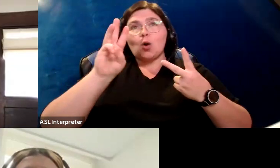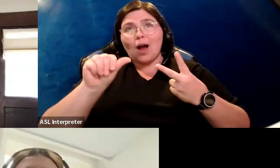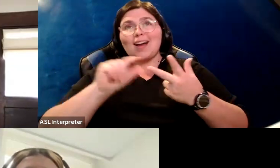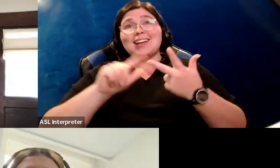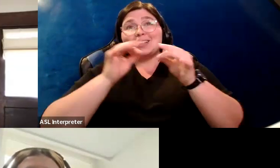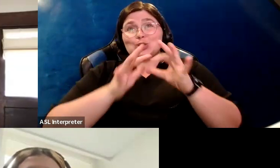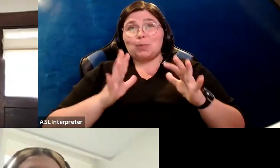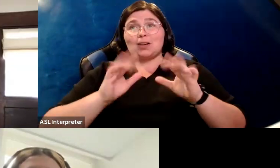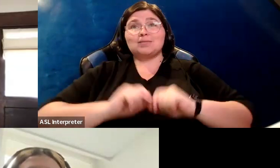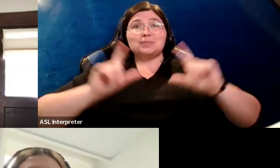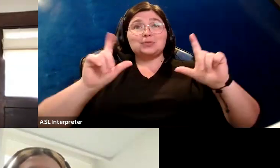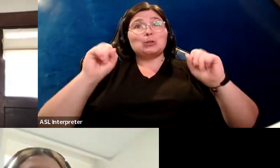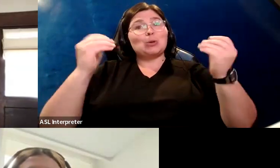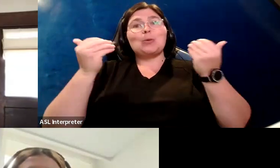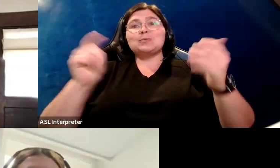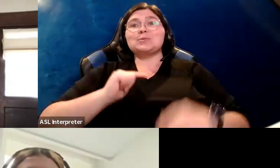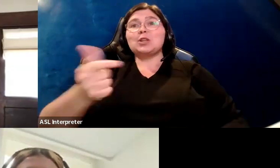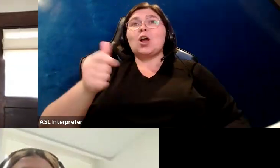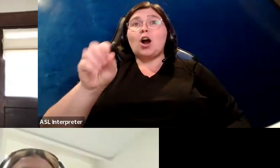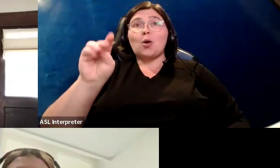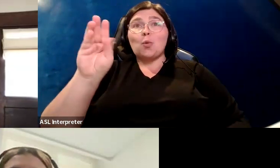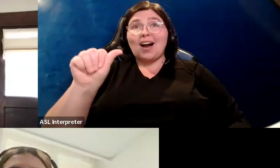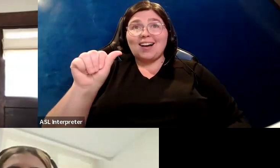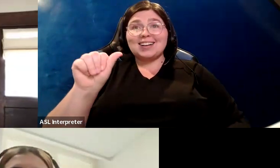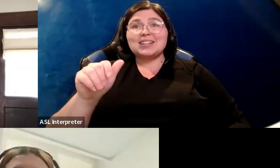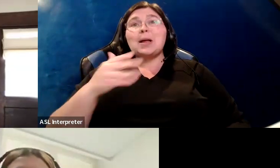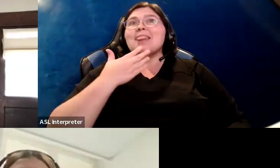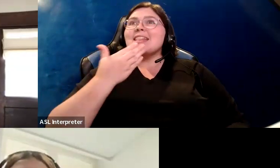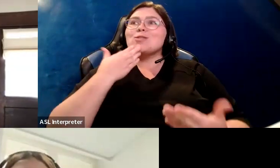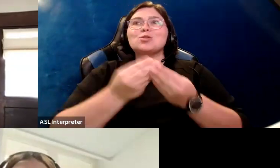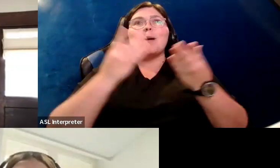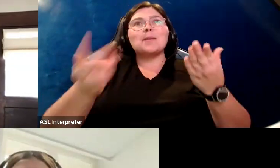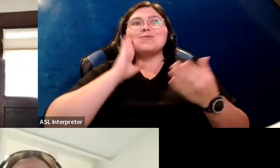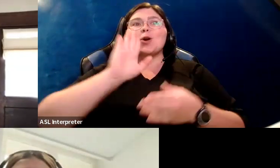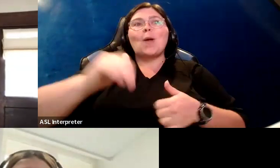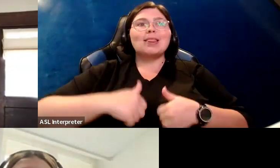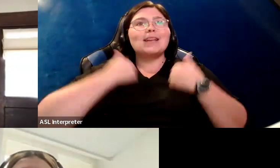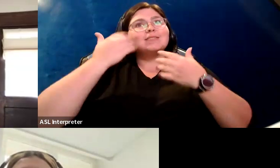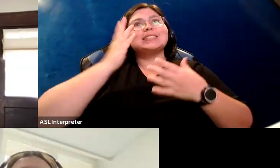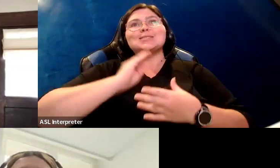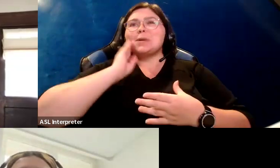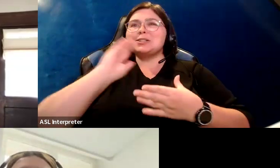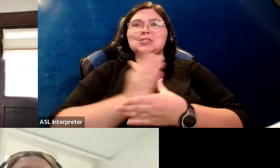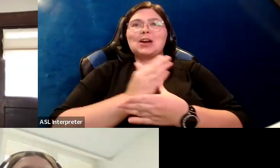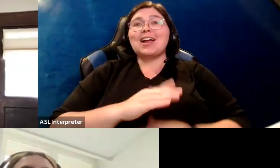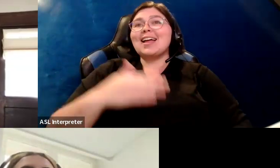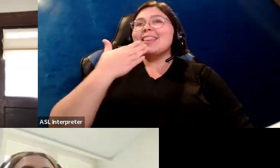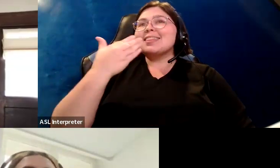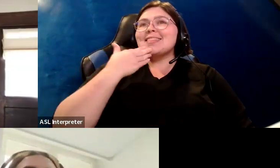And Arwa, I will turn it over to you. Thank you so much for sharing your lived experience with us. Thank you, Shamsi.